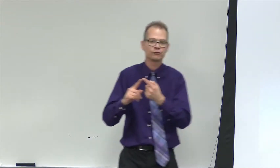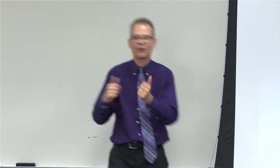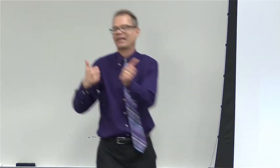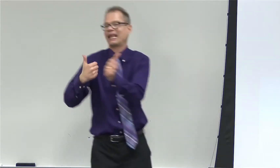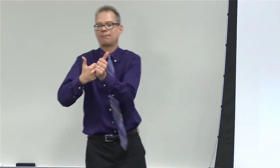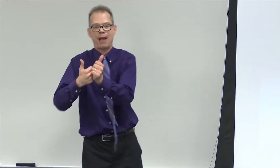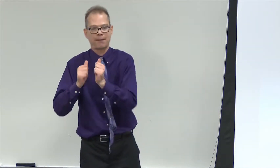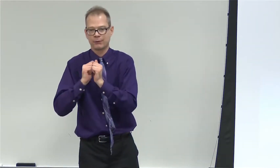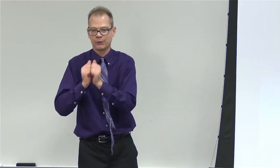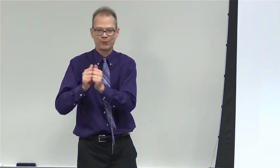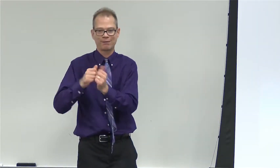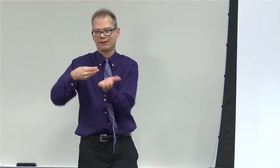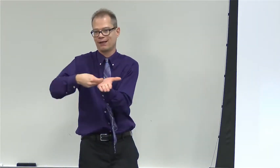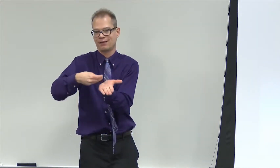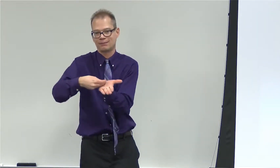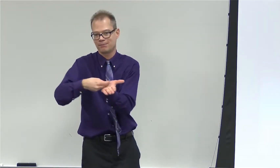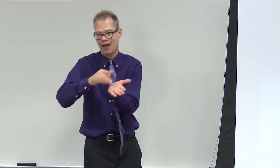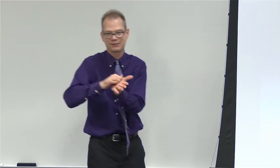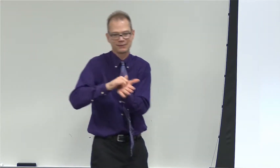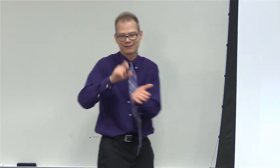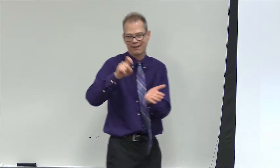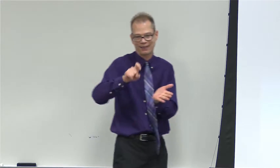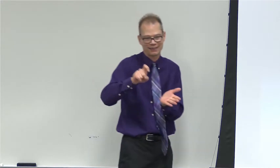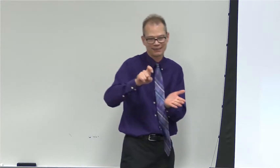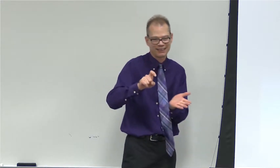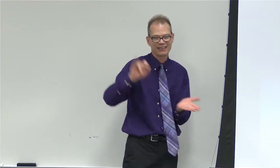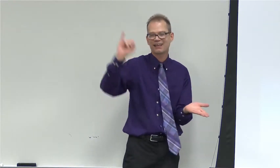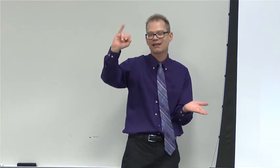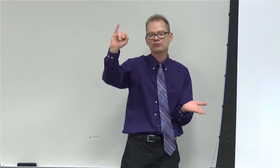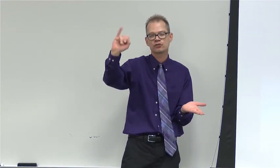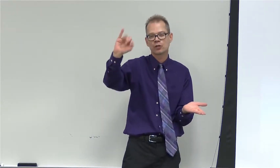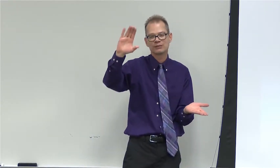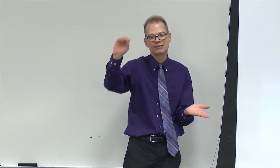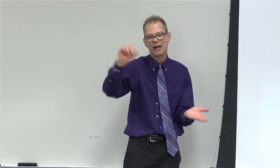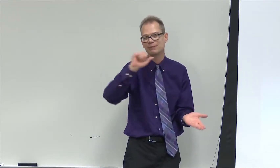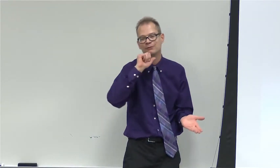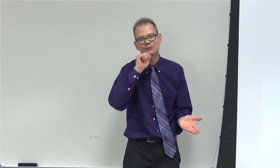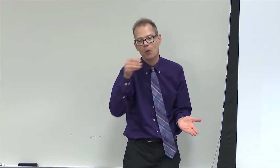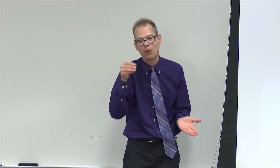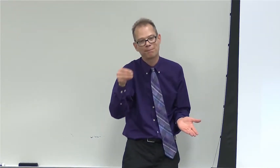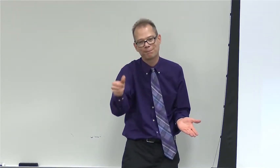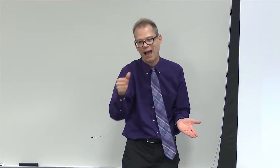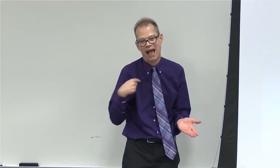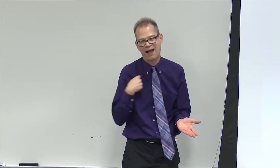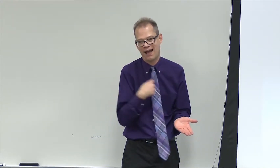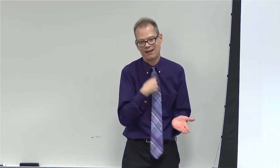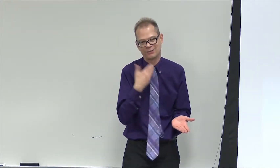And how will I keep up with the money? And all those types of things. Insurance companies... The insurance company